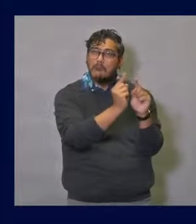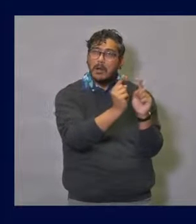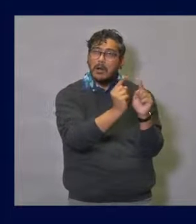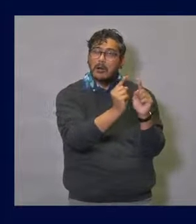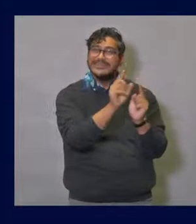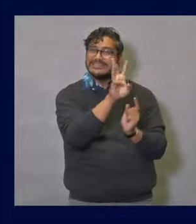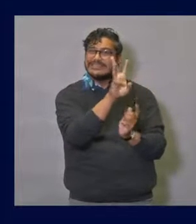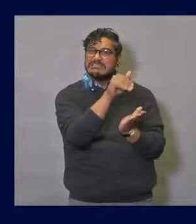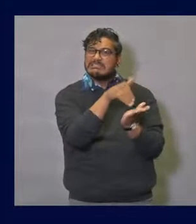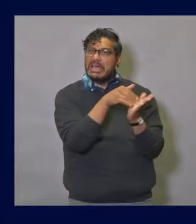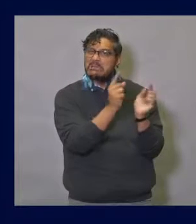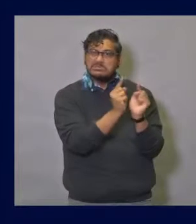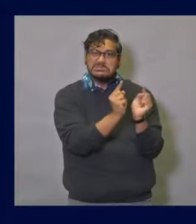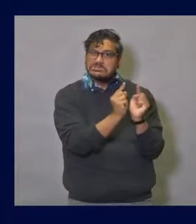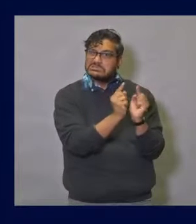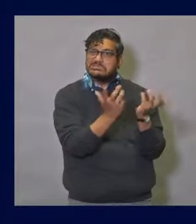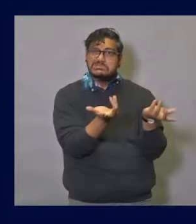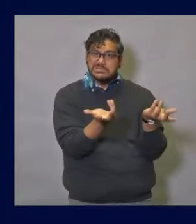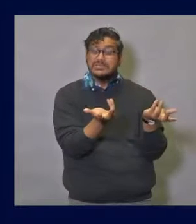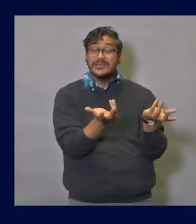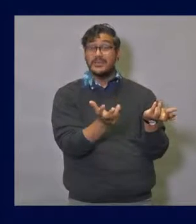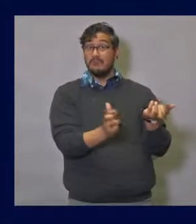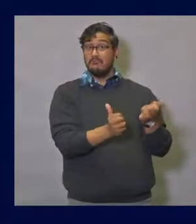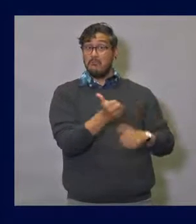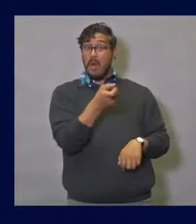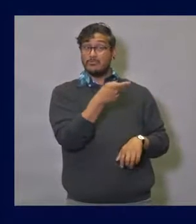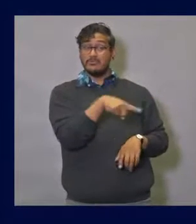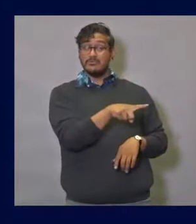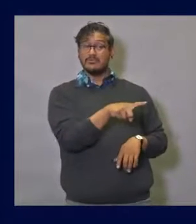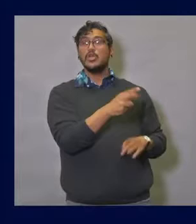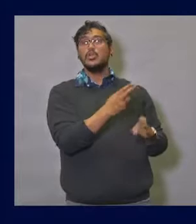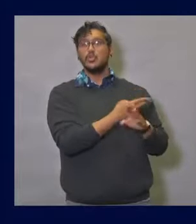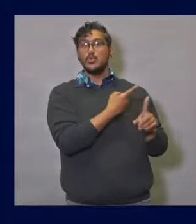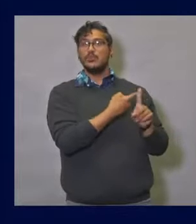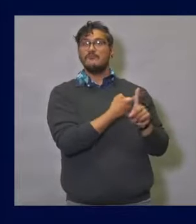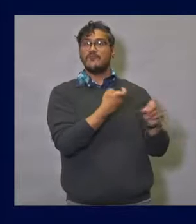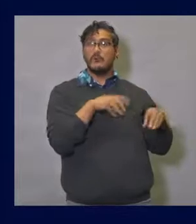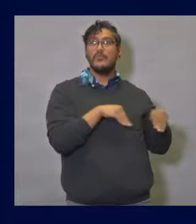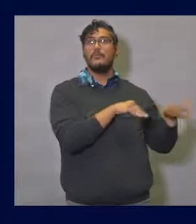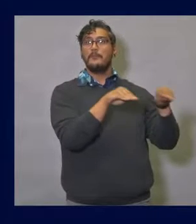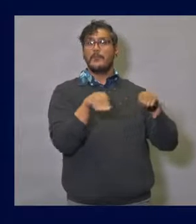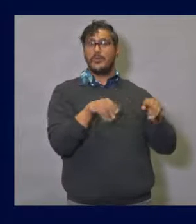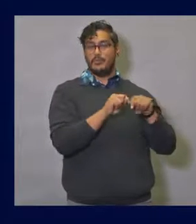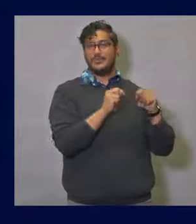A VERY SMALL NUMBER OF JOHNSON & JOHNSON DOSES.